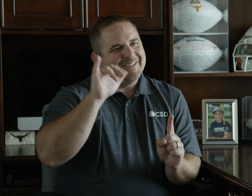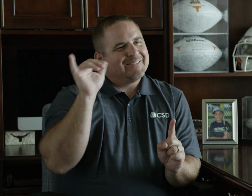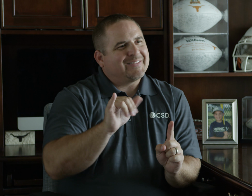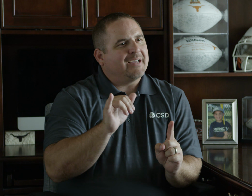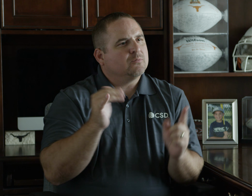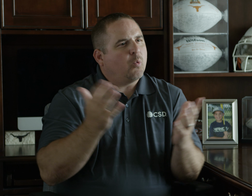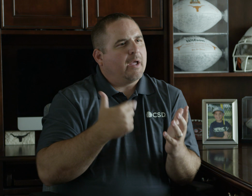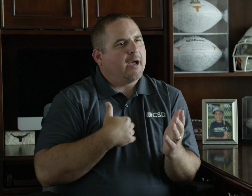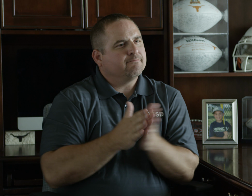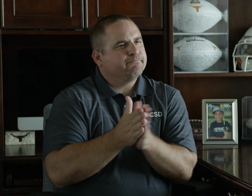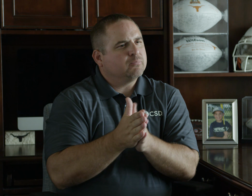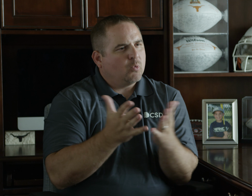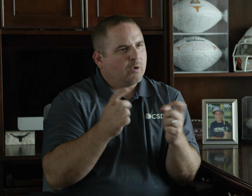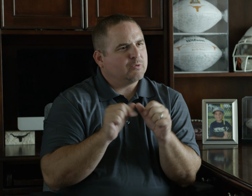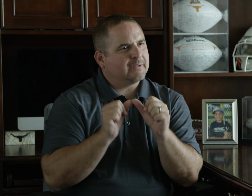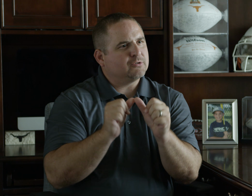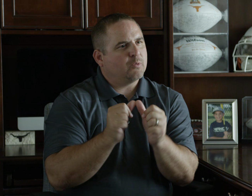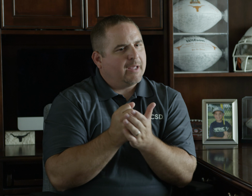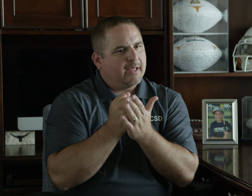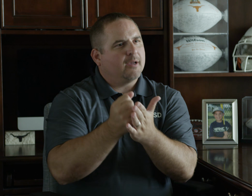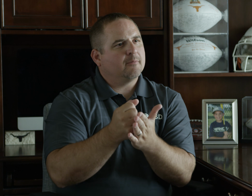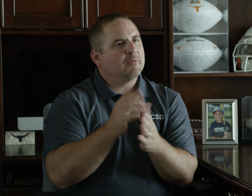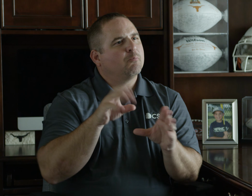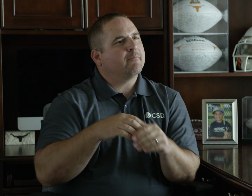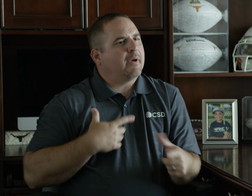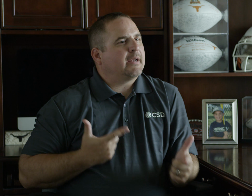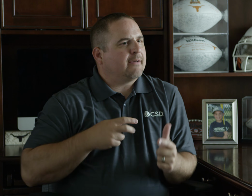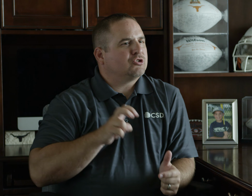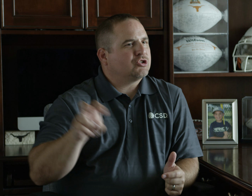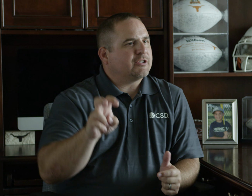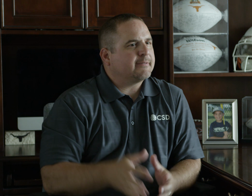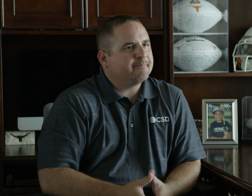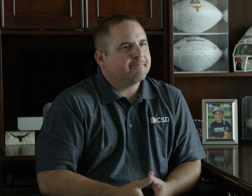That is what motivates me to continue to help and that has become my life journey.